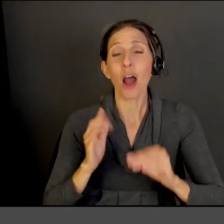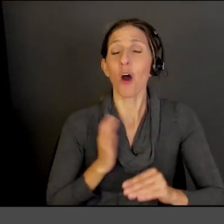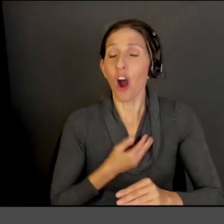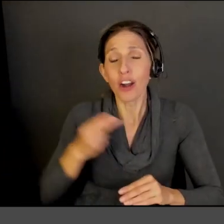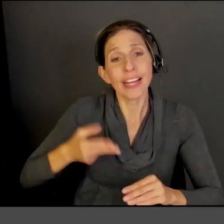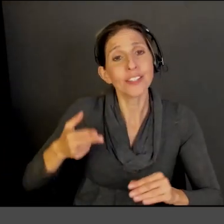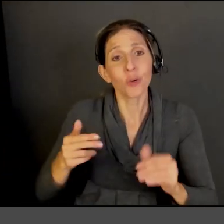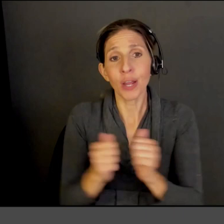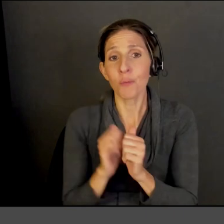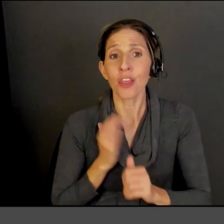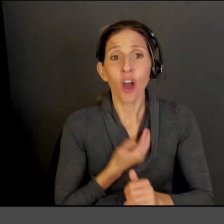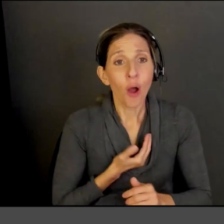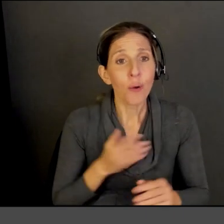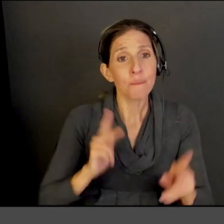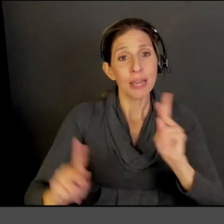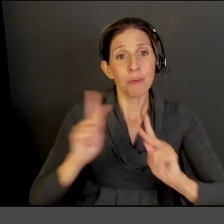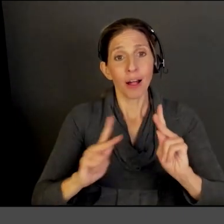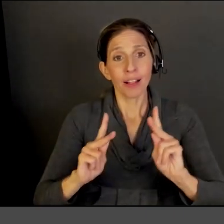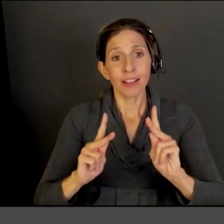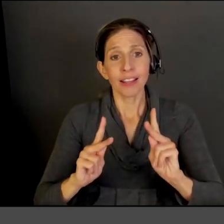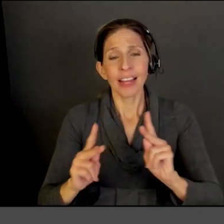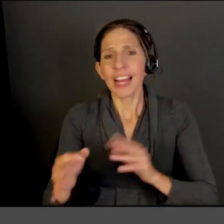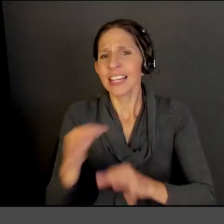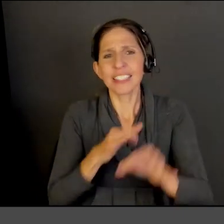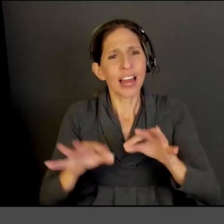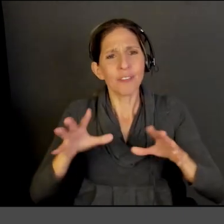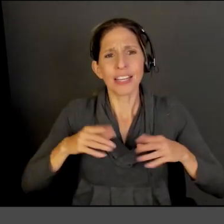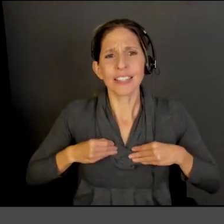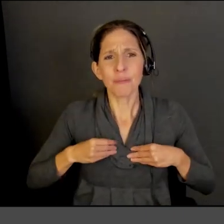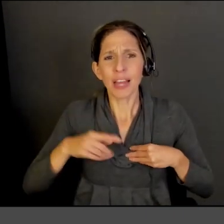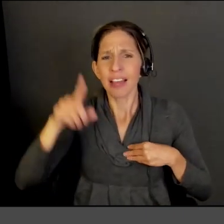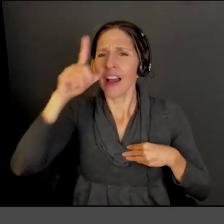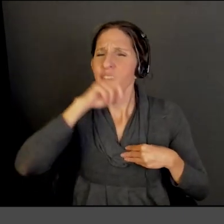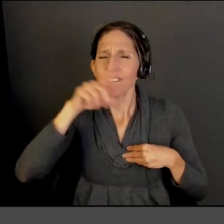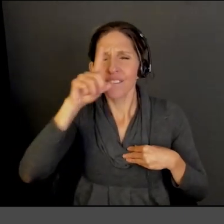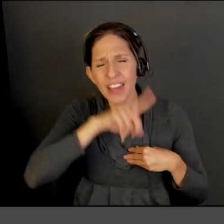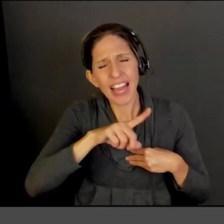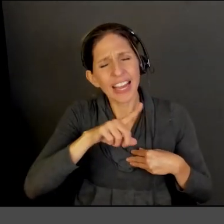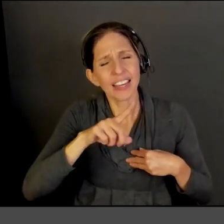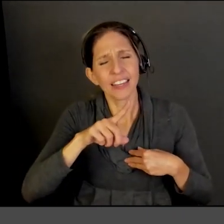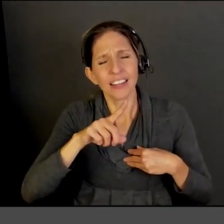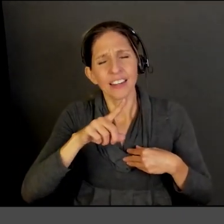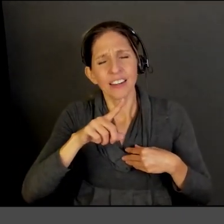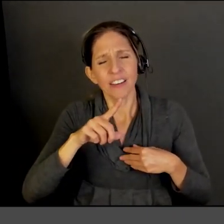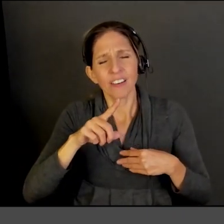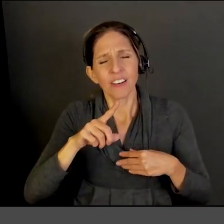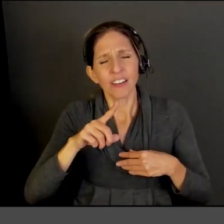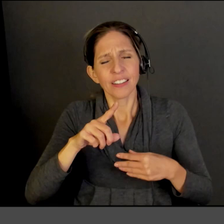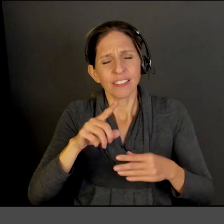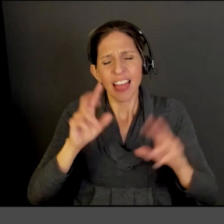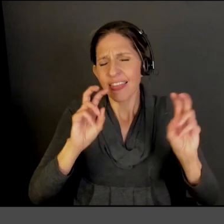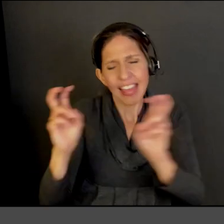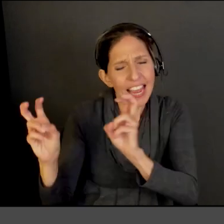AND FALSIFIED THINGS OF WHO WE ARE, WHICH ARE NOT TRUE?